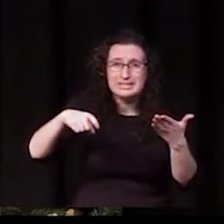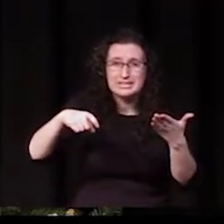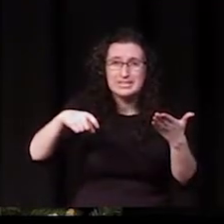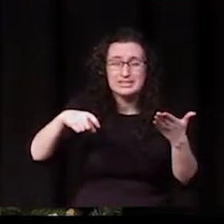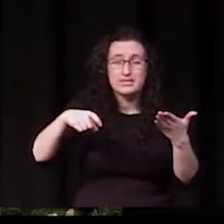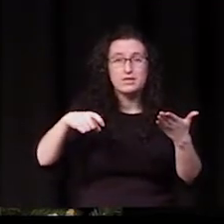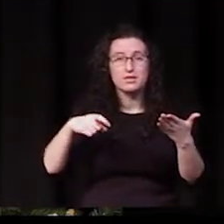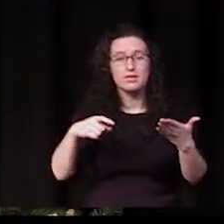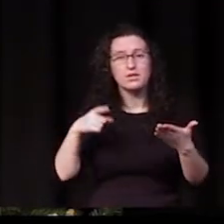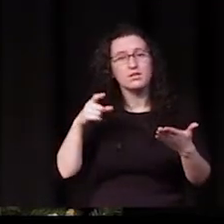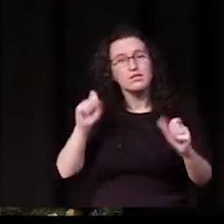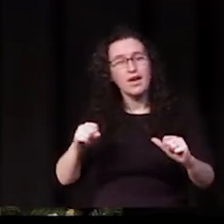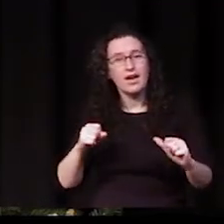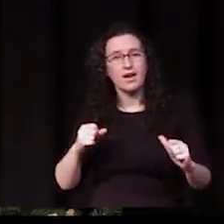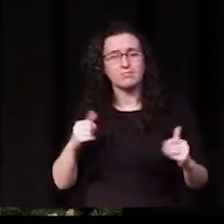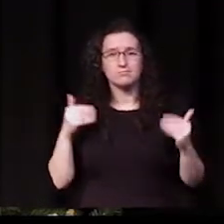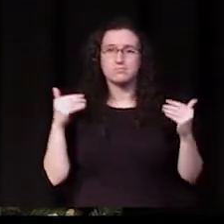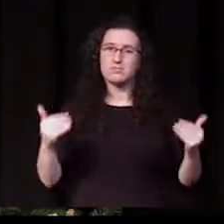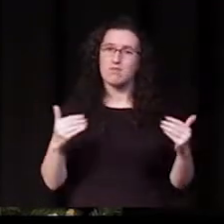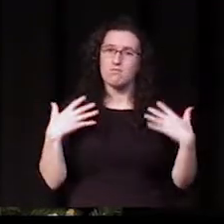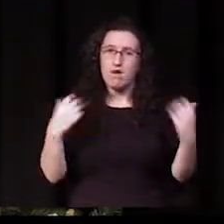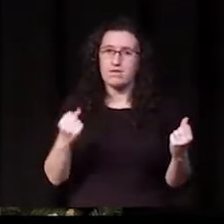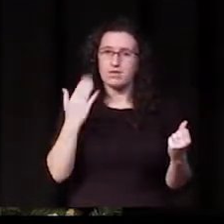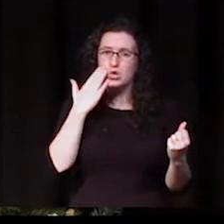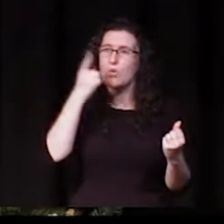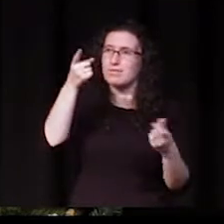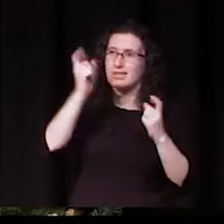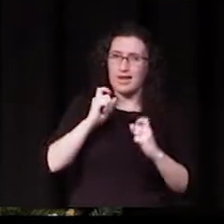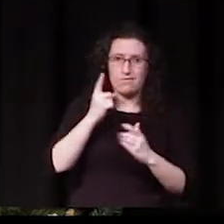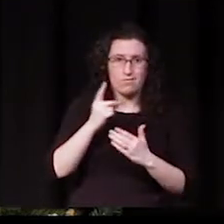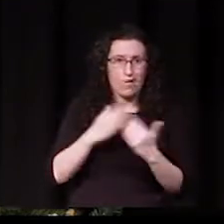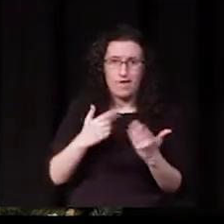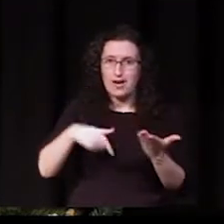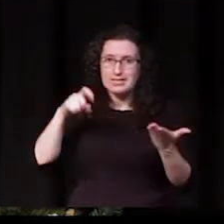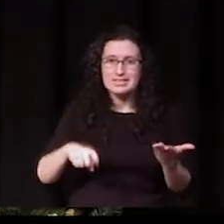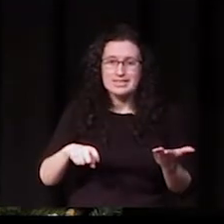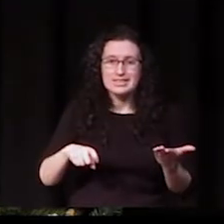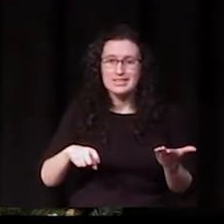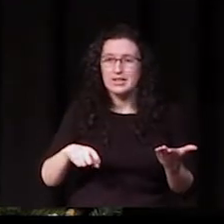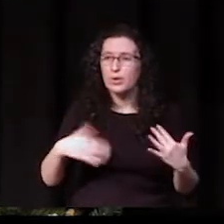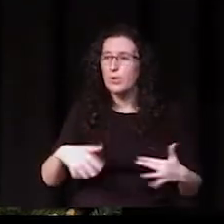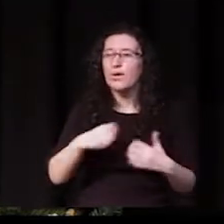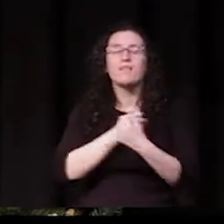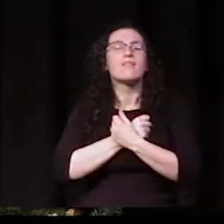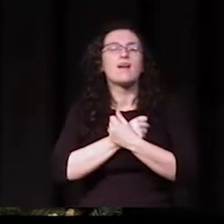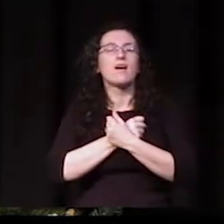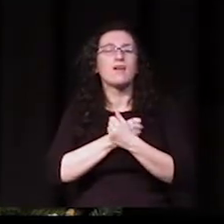that He is giving us what He needs for what He created us to do. I love how the prophet Jeremiah said it.